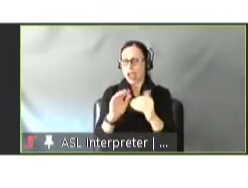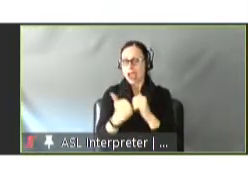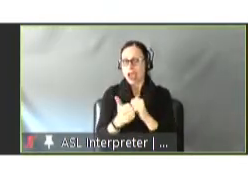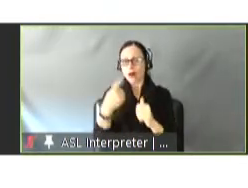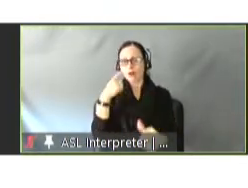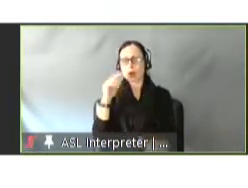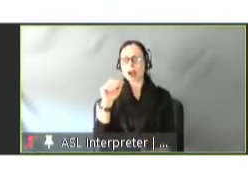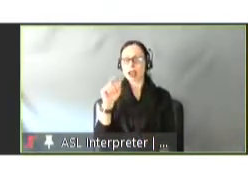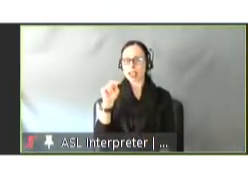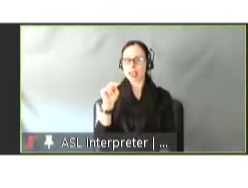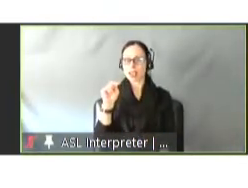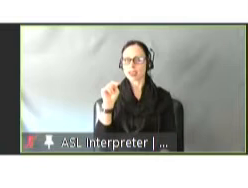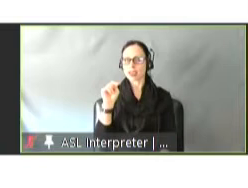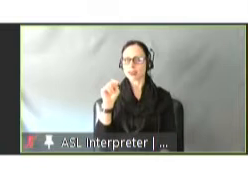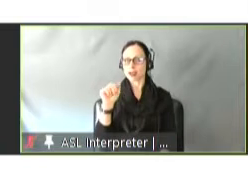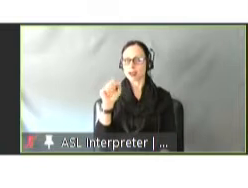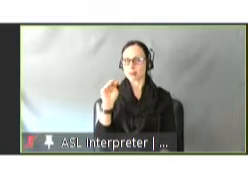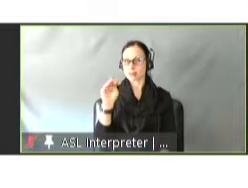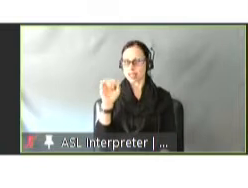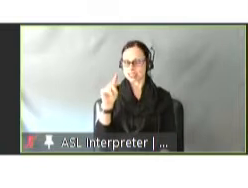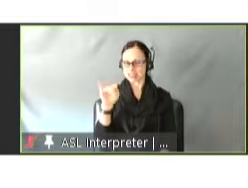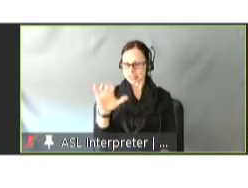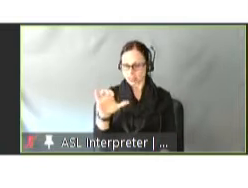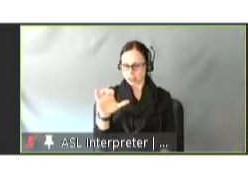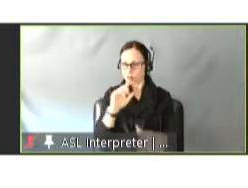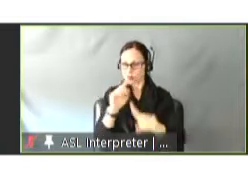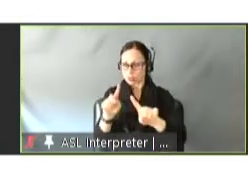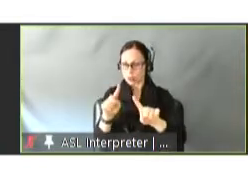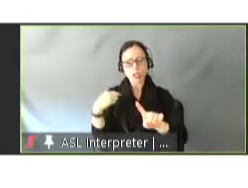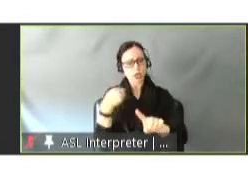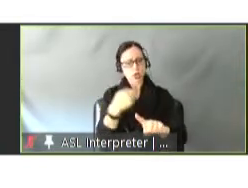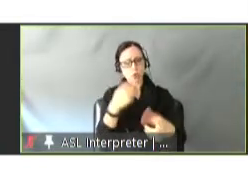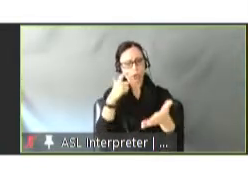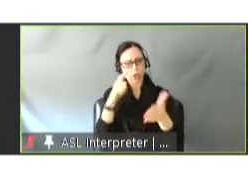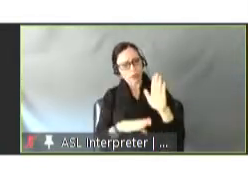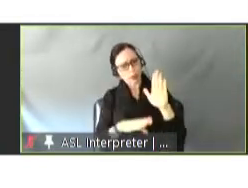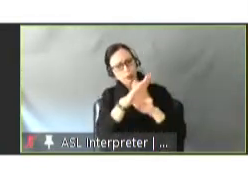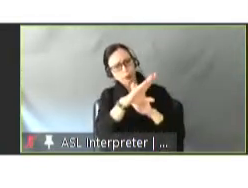So, next, we were able to look at the spike-specific antibody responses following